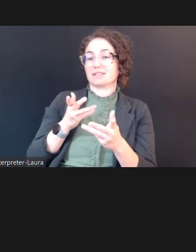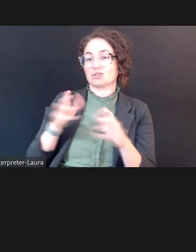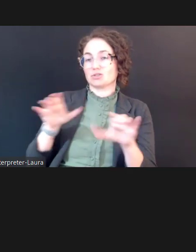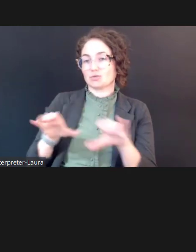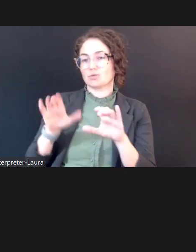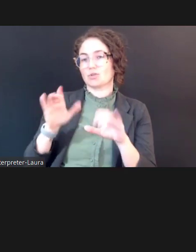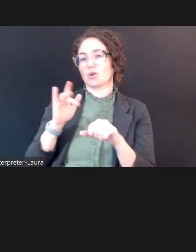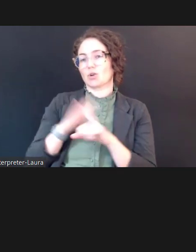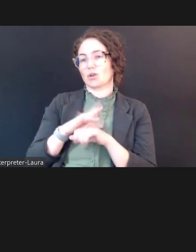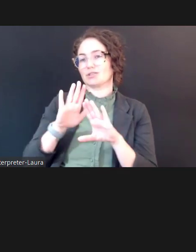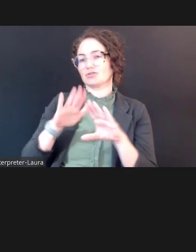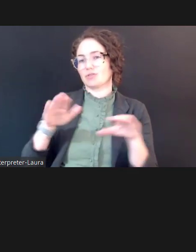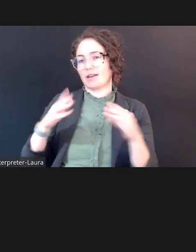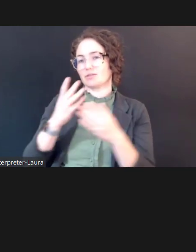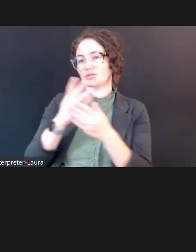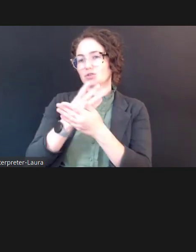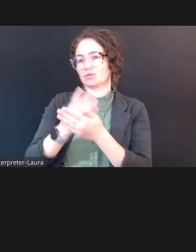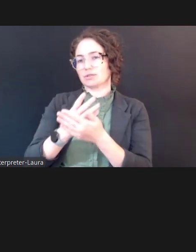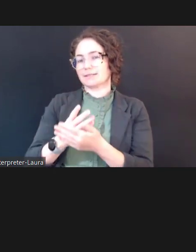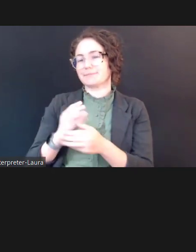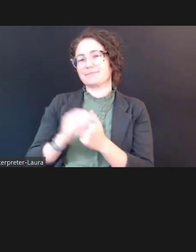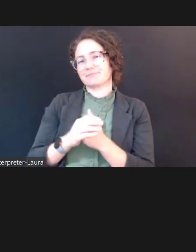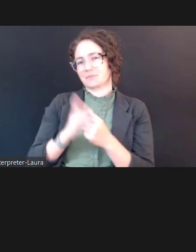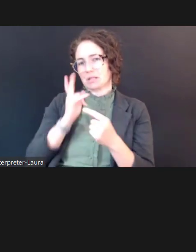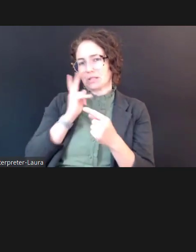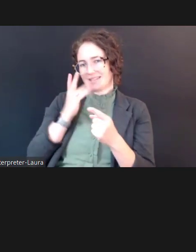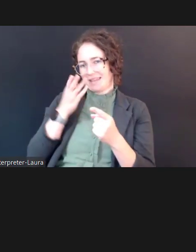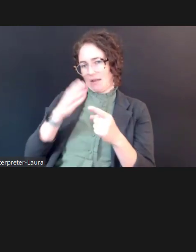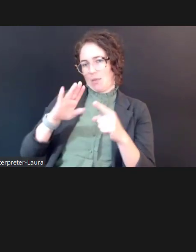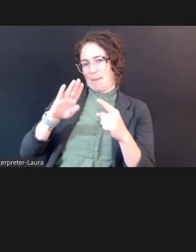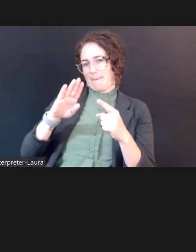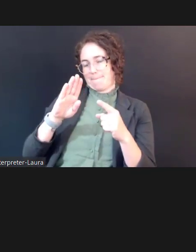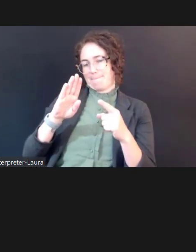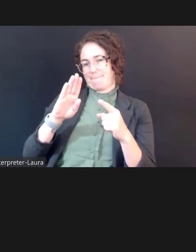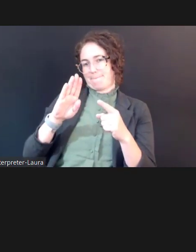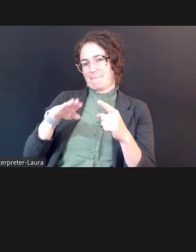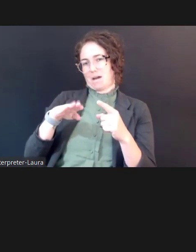You see there on the bottom of the protocol where it says "the process is complete?